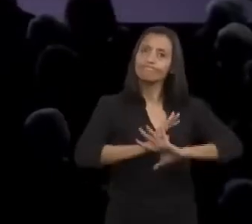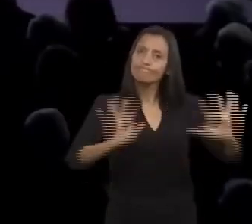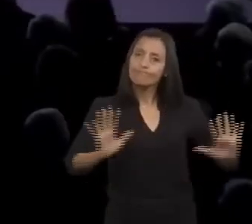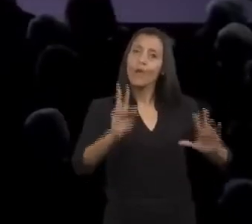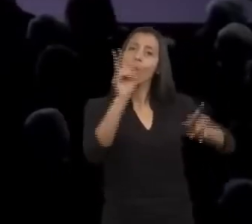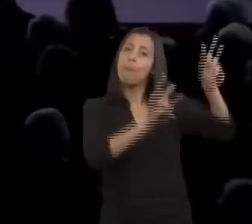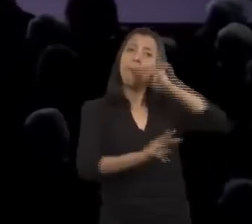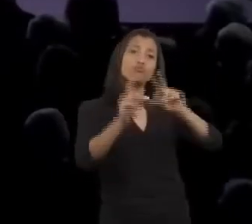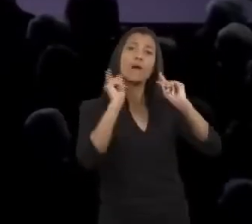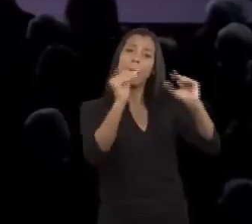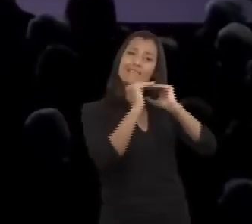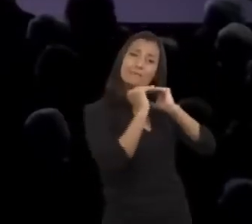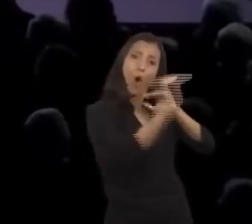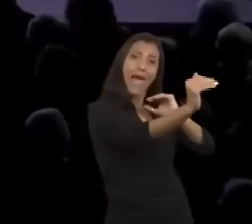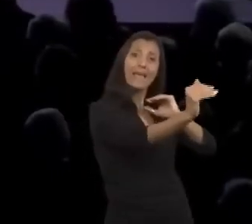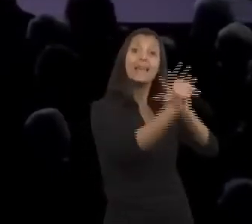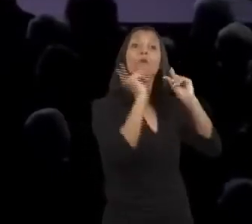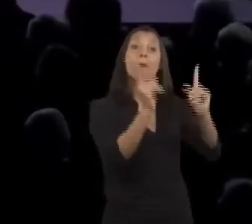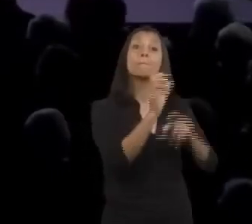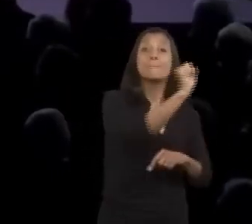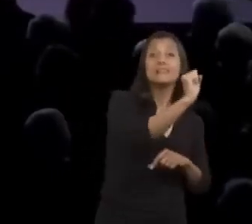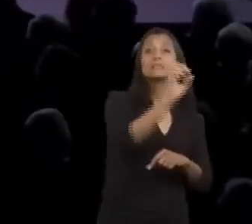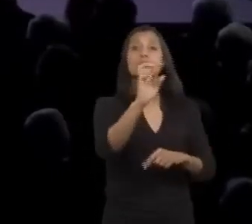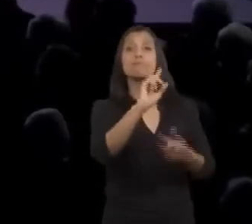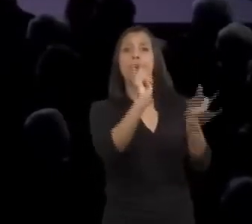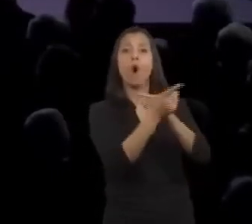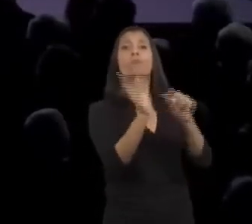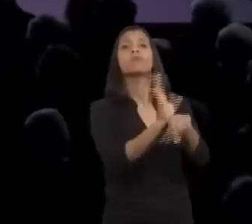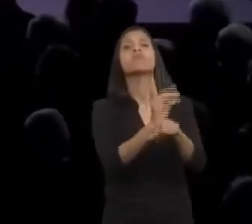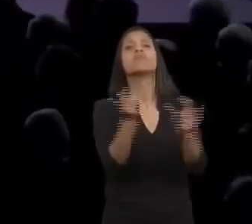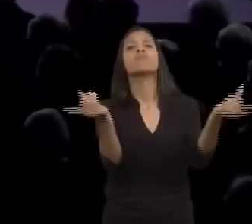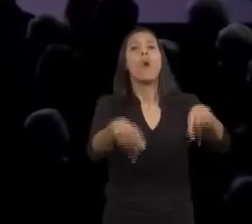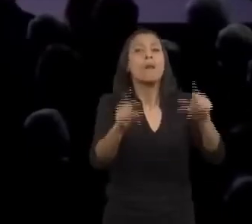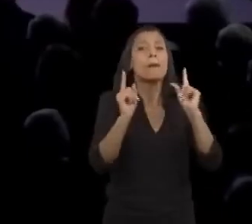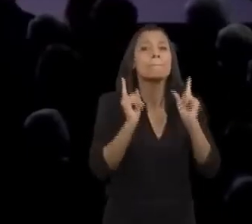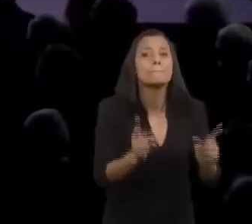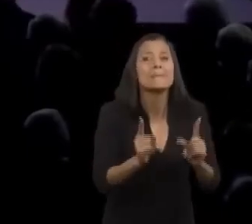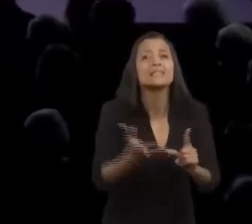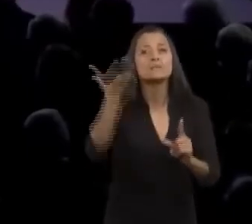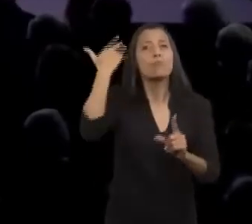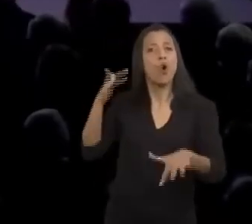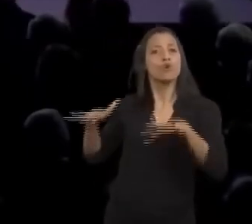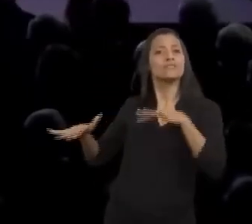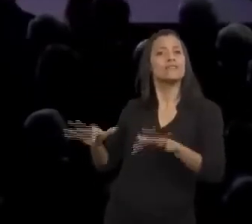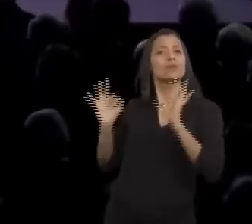Maintain the balance of the monetary market, that is, to return to the original situation.